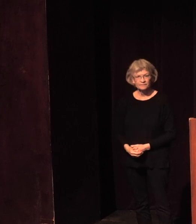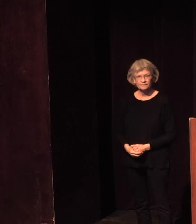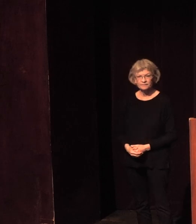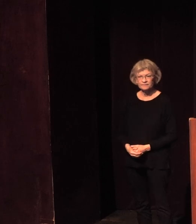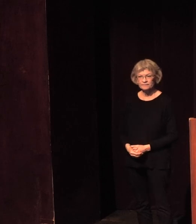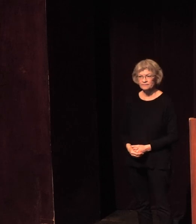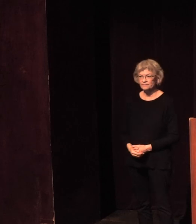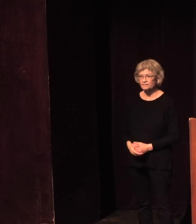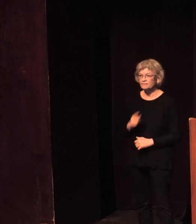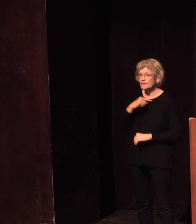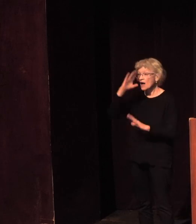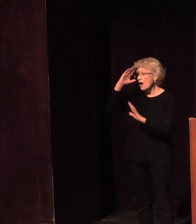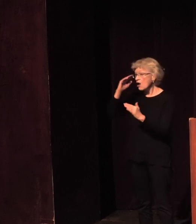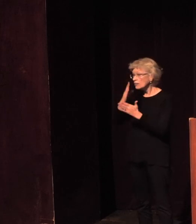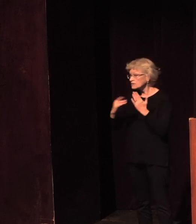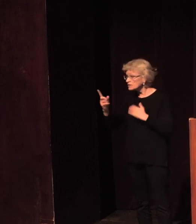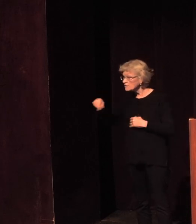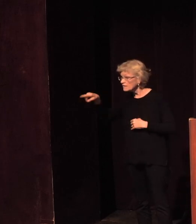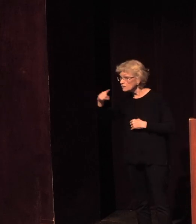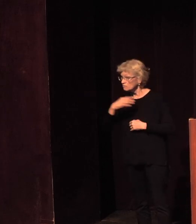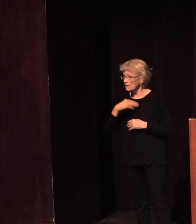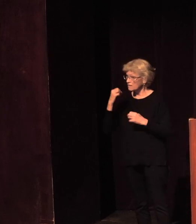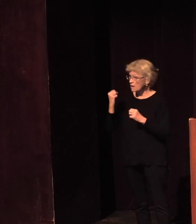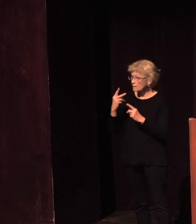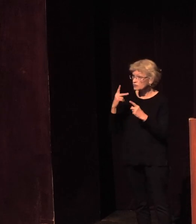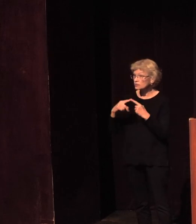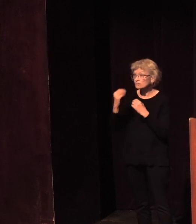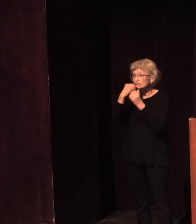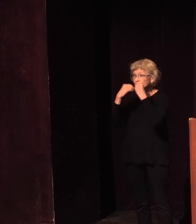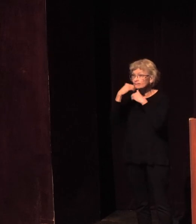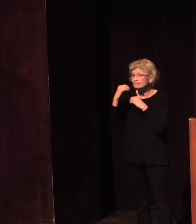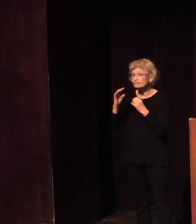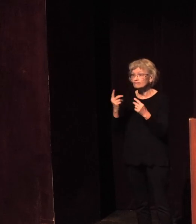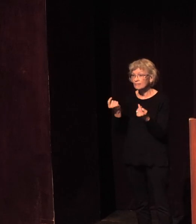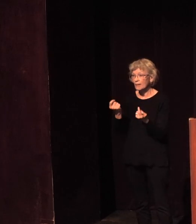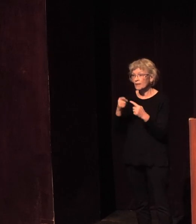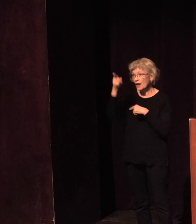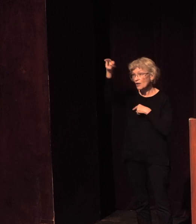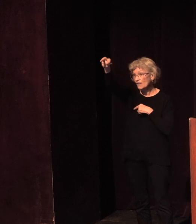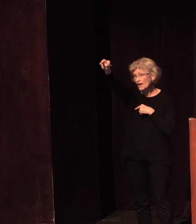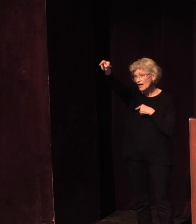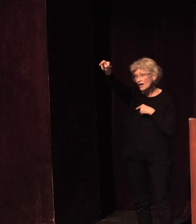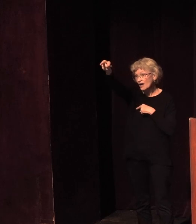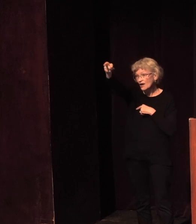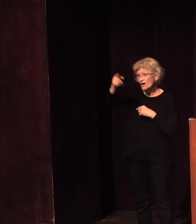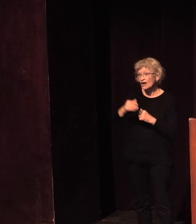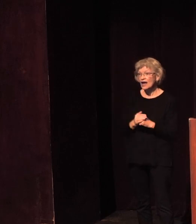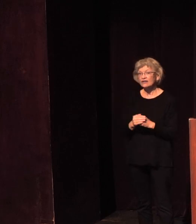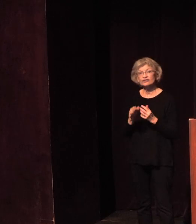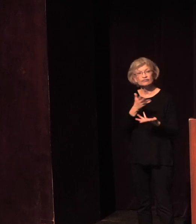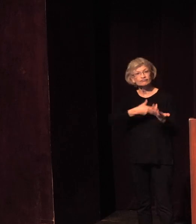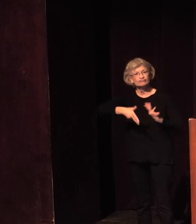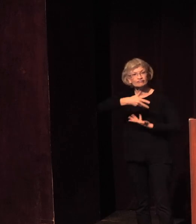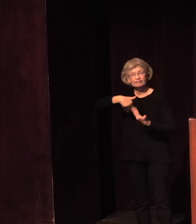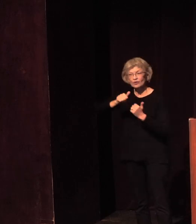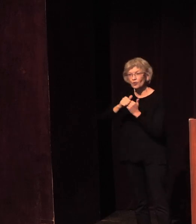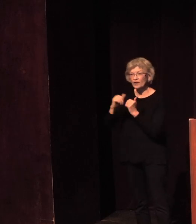It is hard to see from up here. Welcome again. I hope some of you had a chance to have some